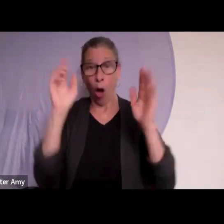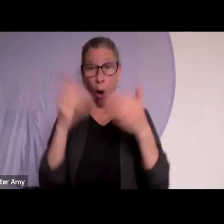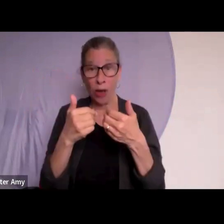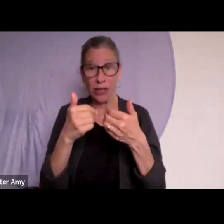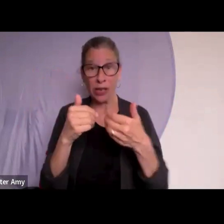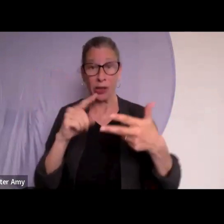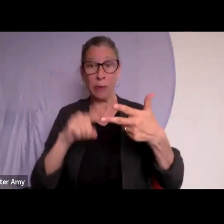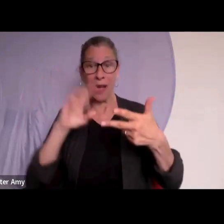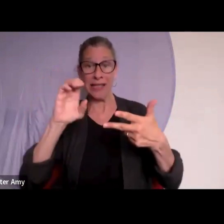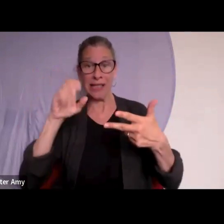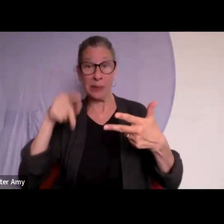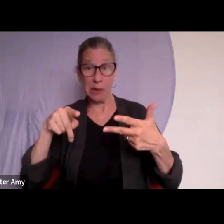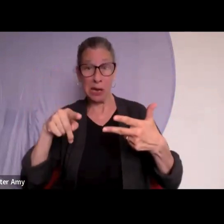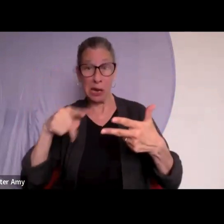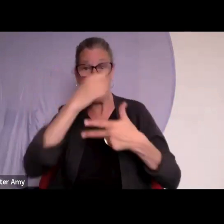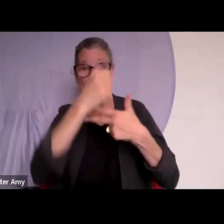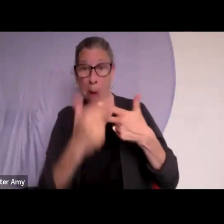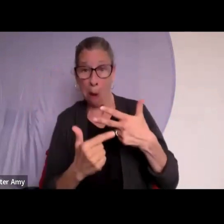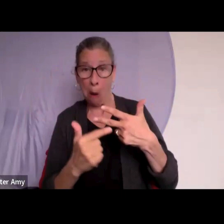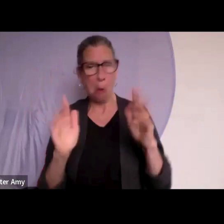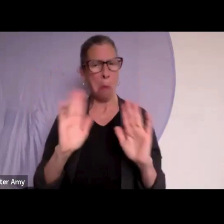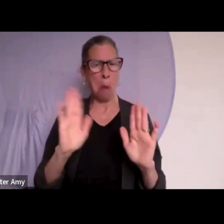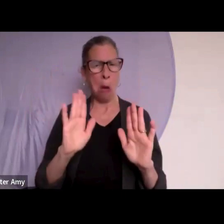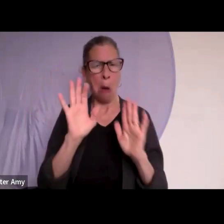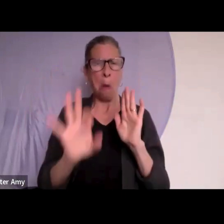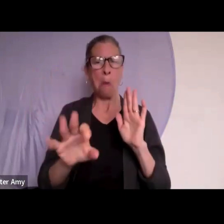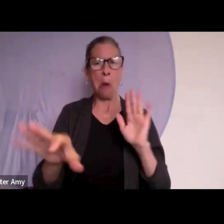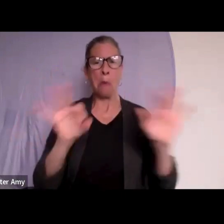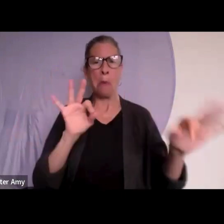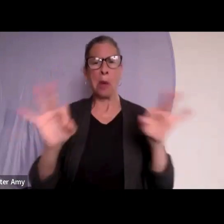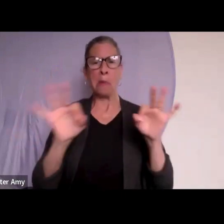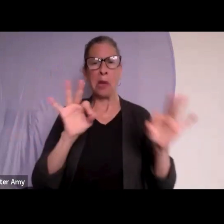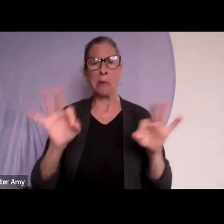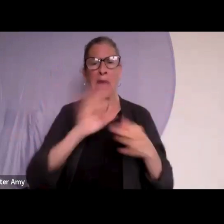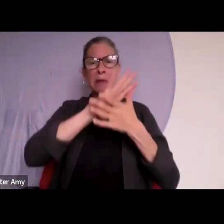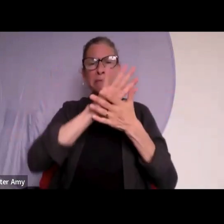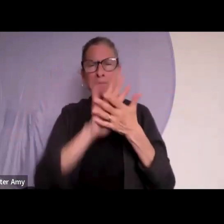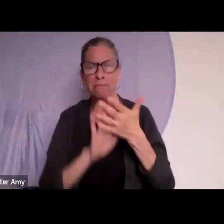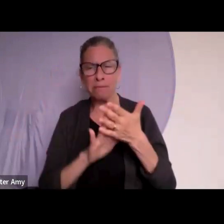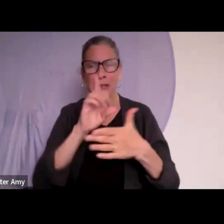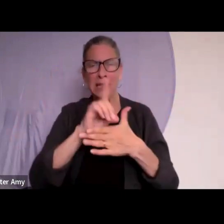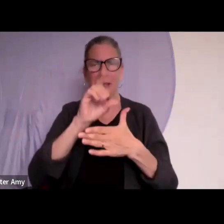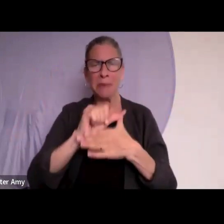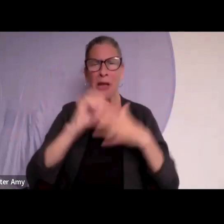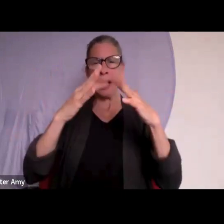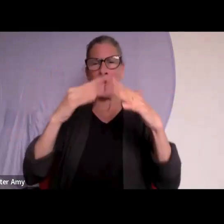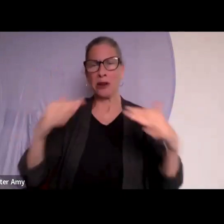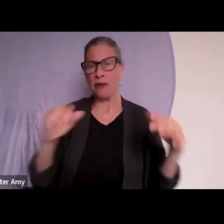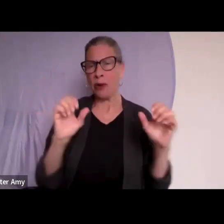communities. We try to choose as many different disabilities as possible and as diverse as possible, and even try to spread